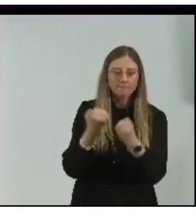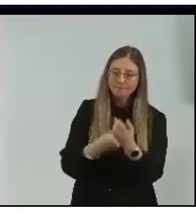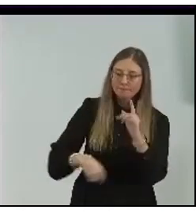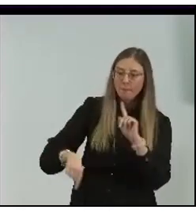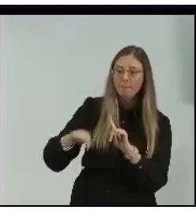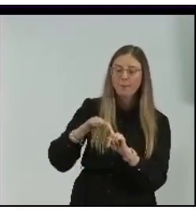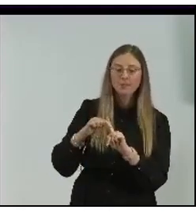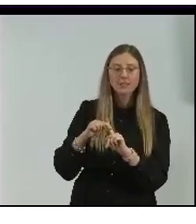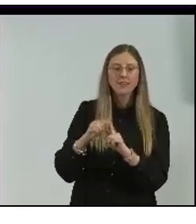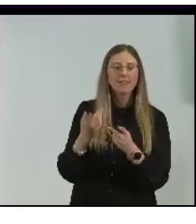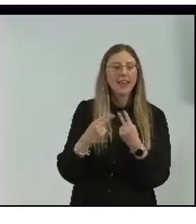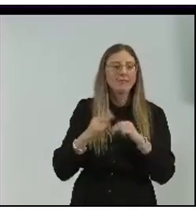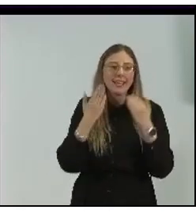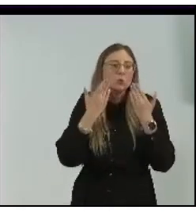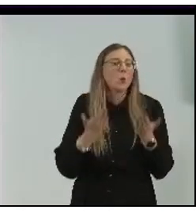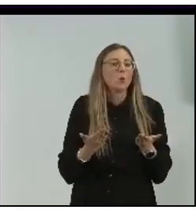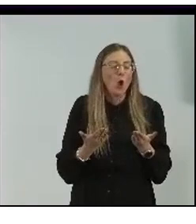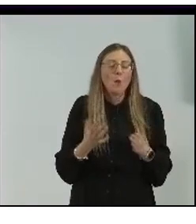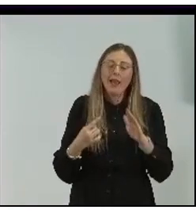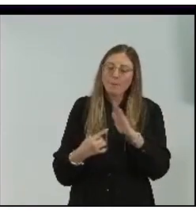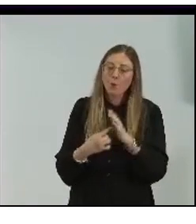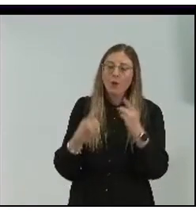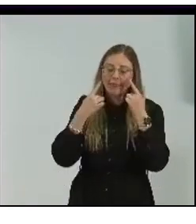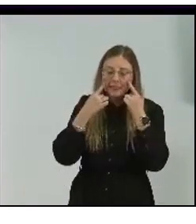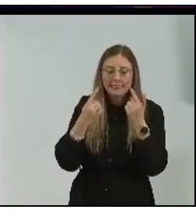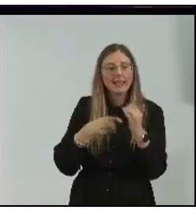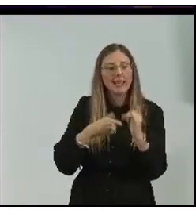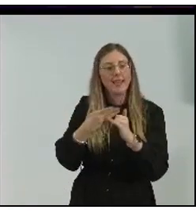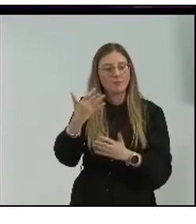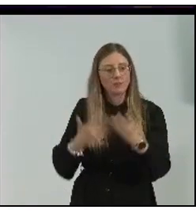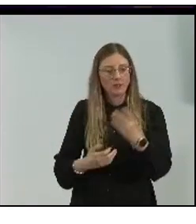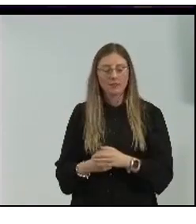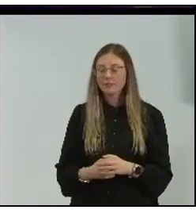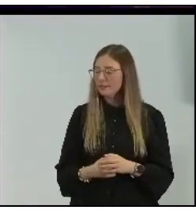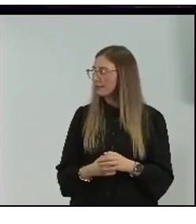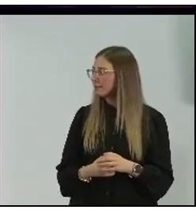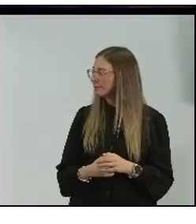So you have to have both elements I think involved. And from the point of view of the people we work with,